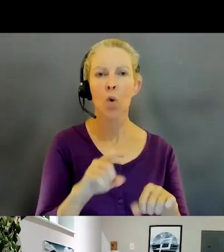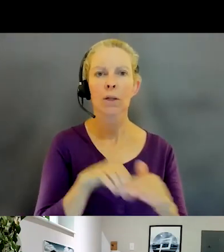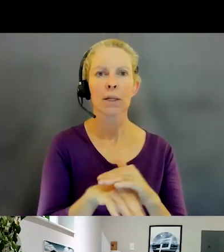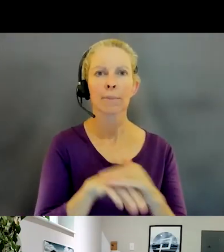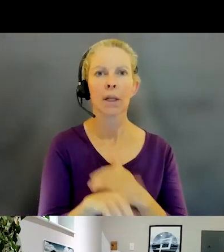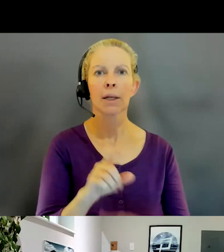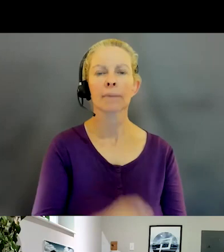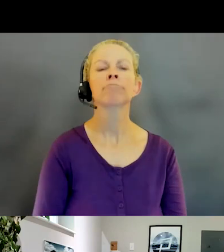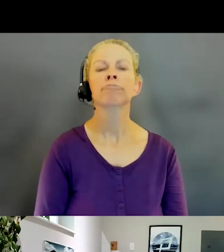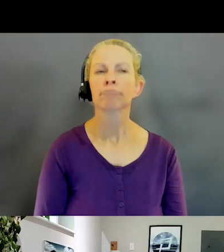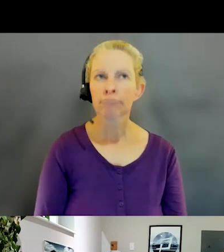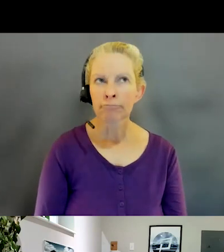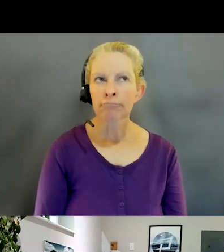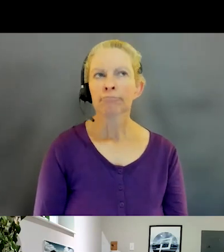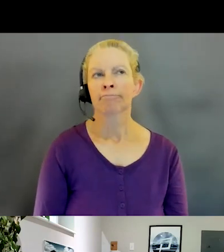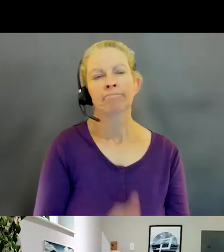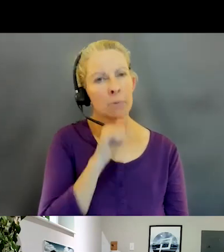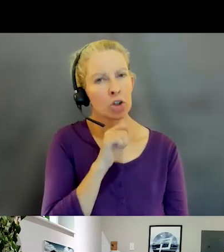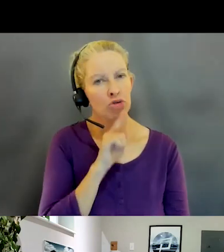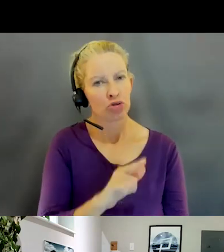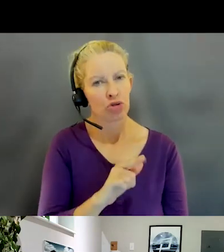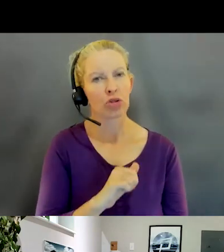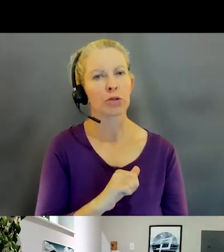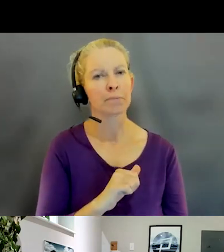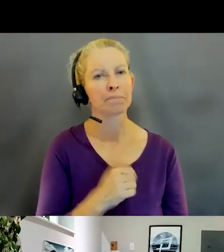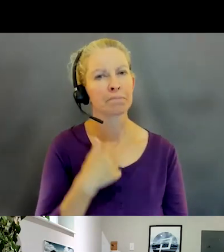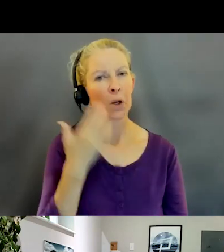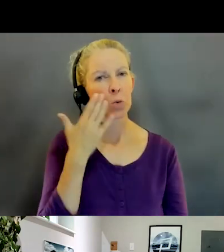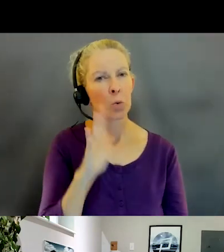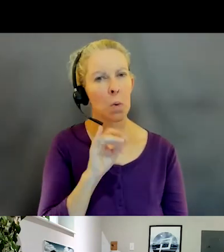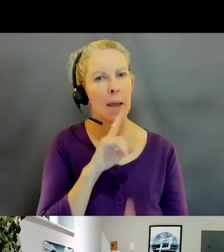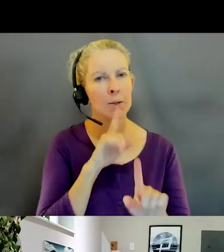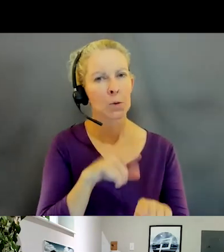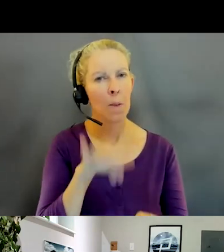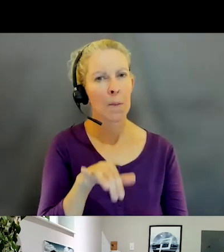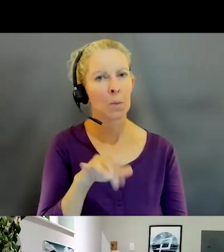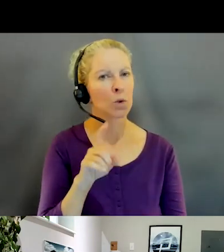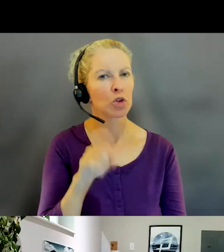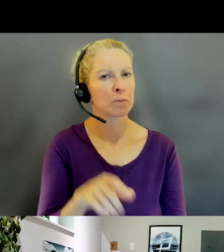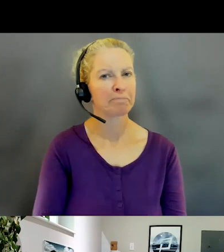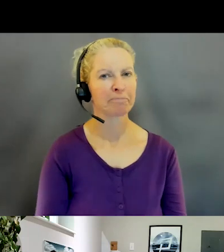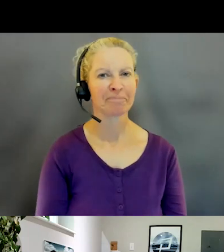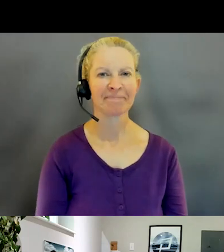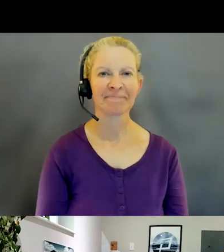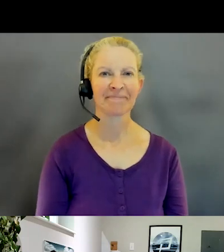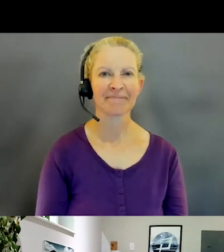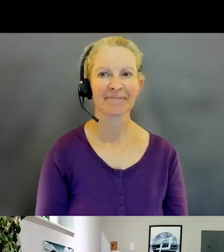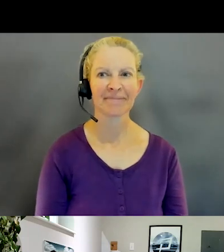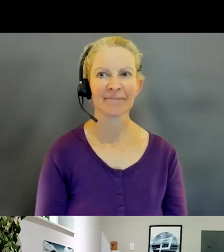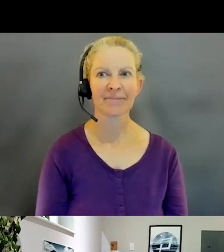accessibility. I'm not sure that I know the answer to that. >> Jay: Yeah, I'm not sure, maybe,